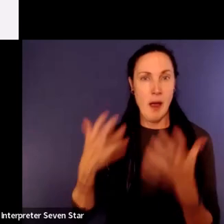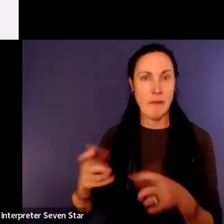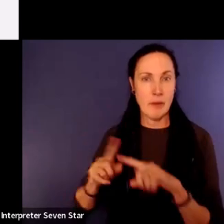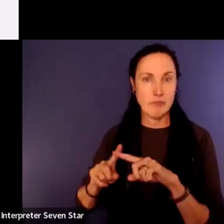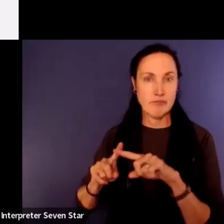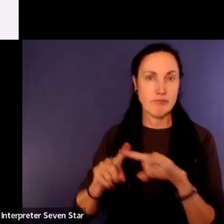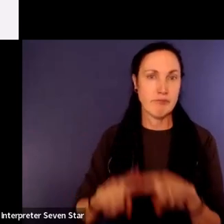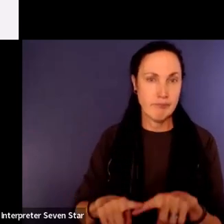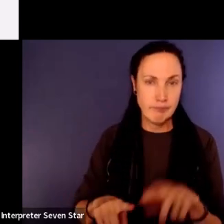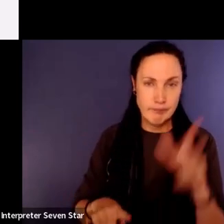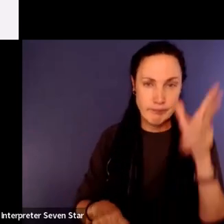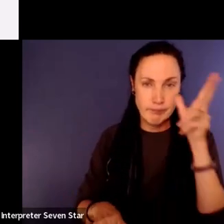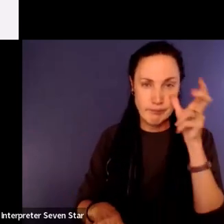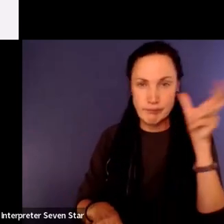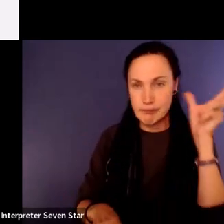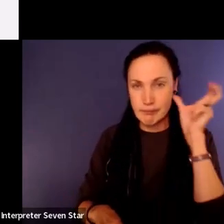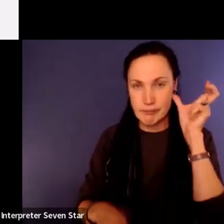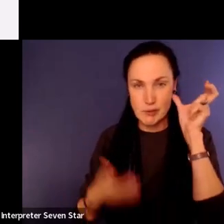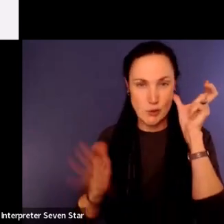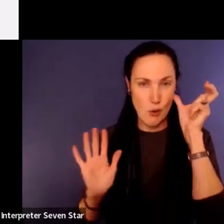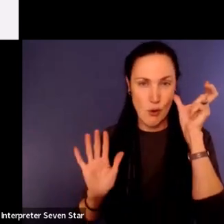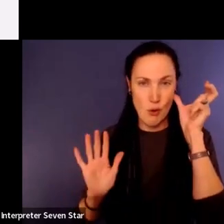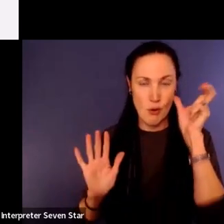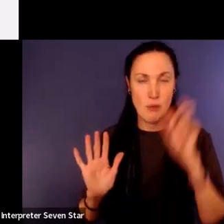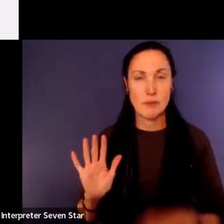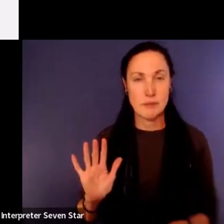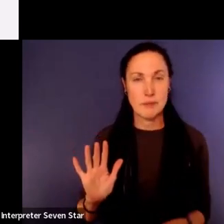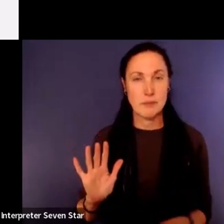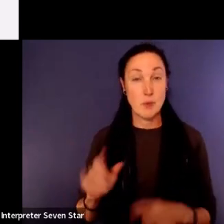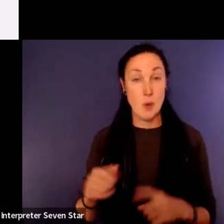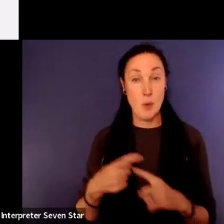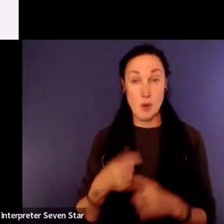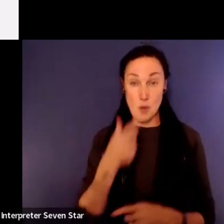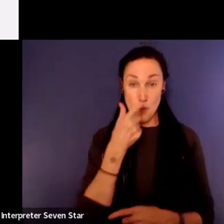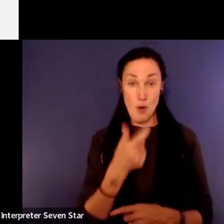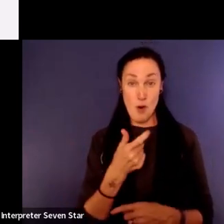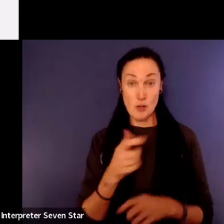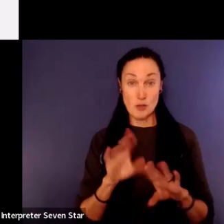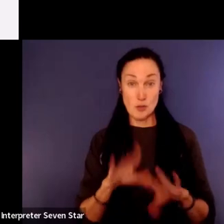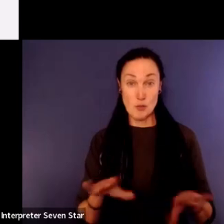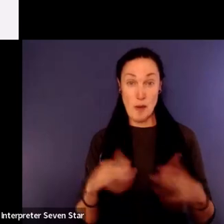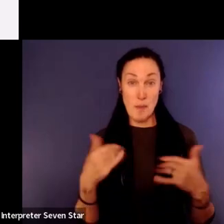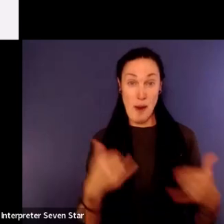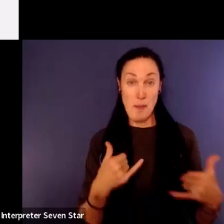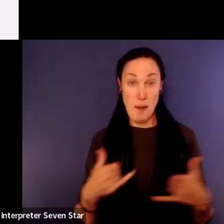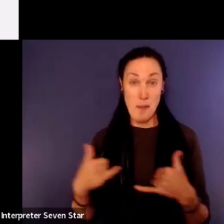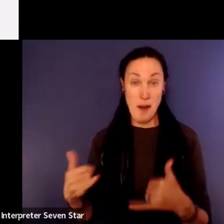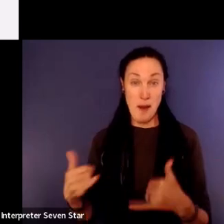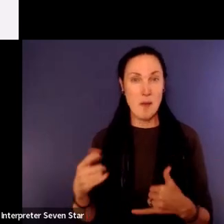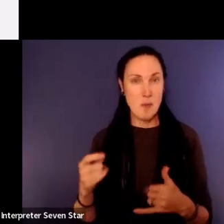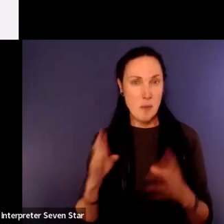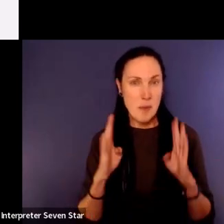that as you watch the children in these videos. Pay attention to the kind of movement they are